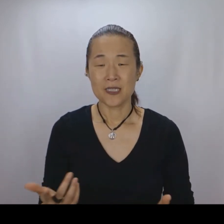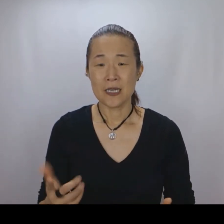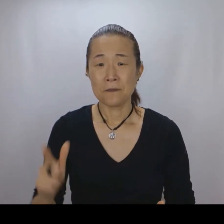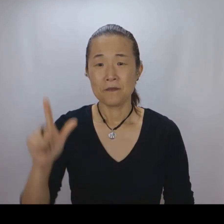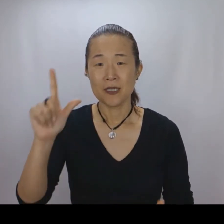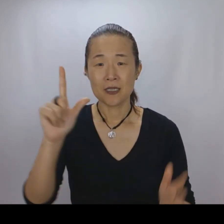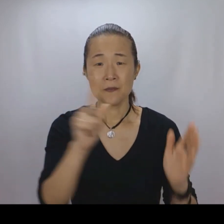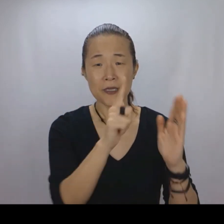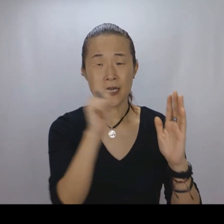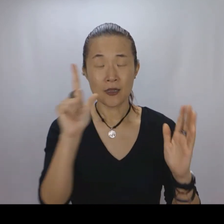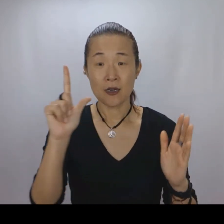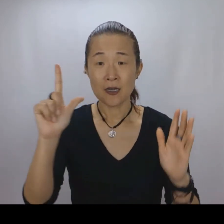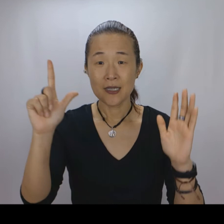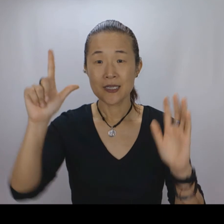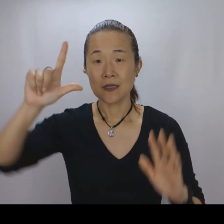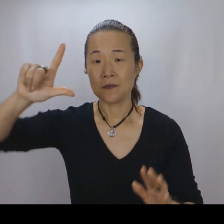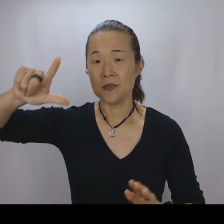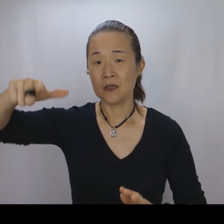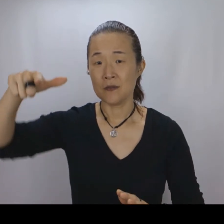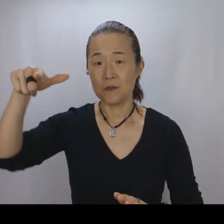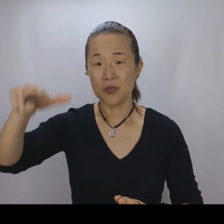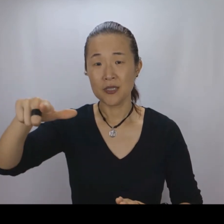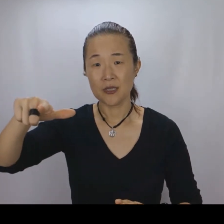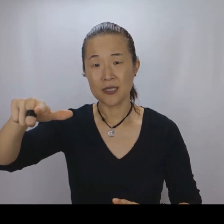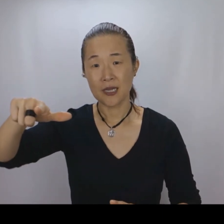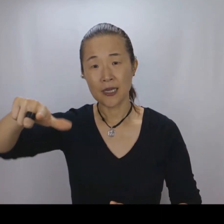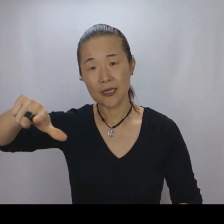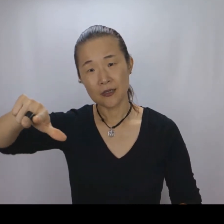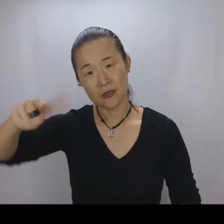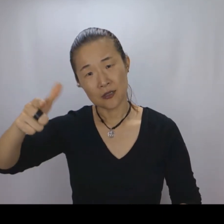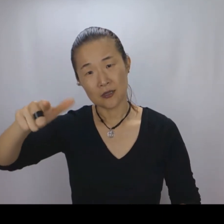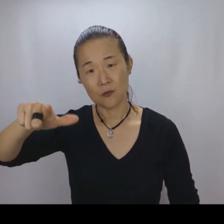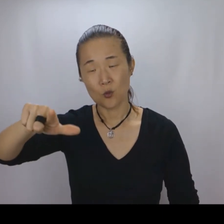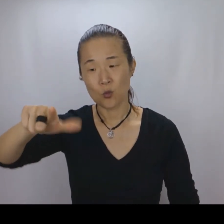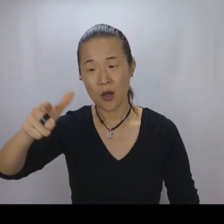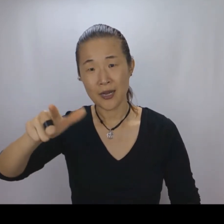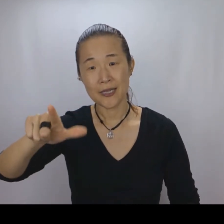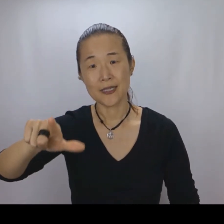For step, it's gonna be like in-law, it's like you're gonna put it to the side and you just rock it